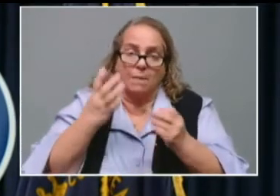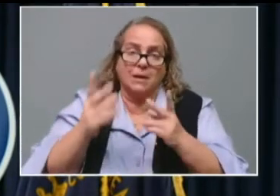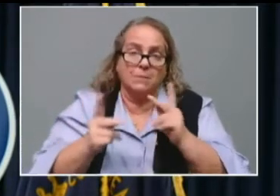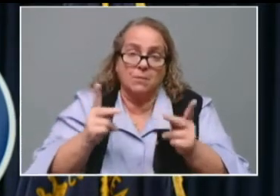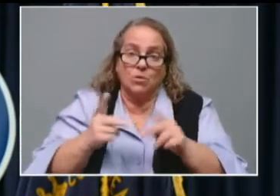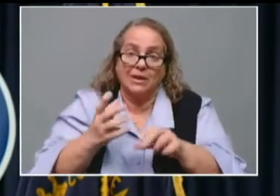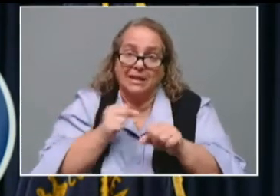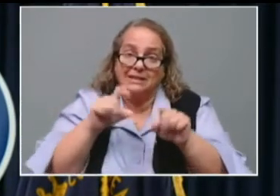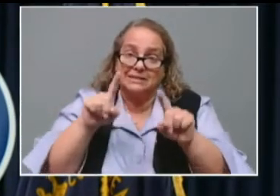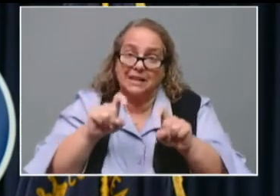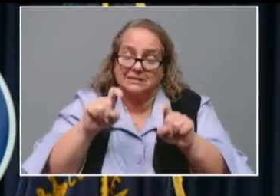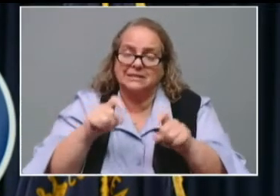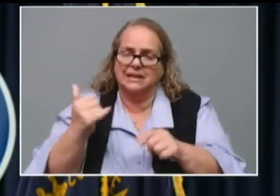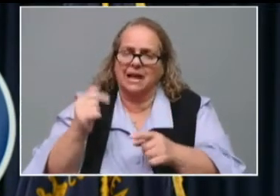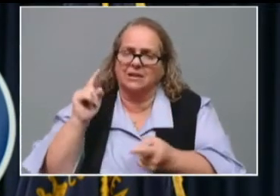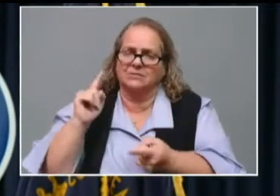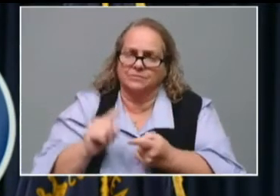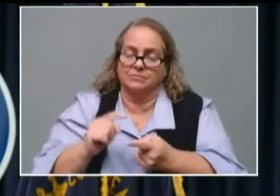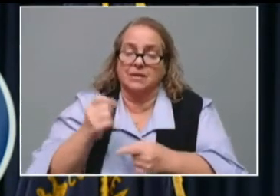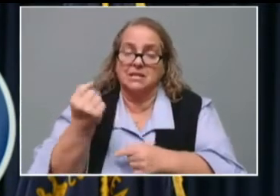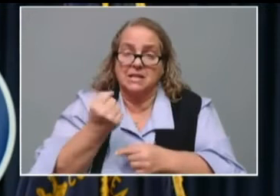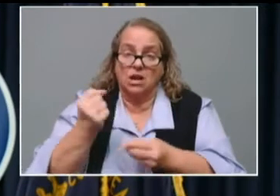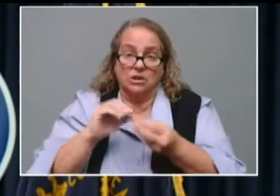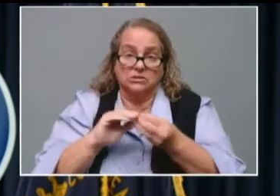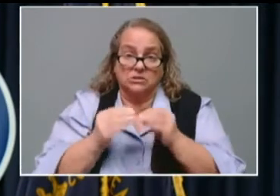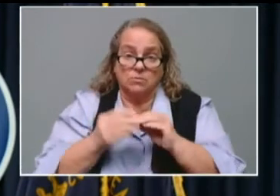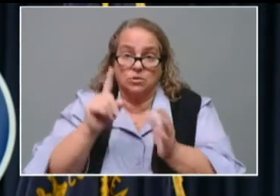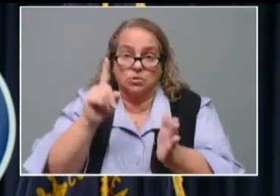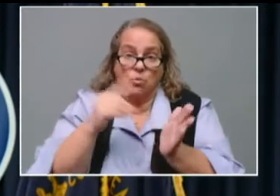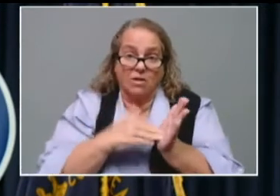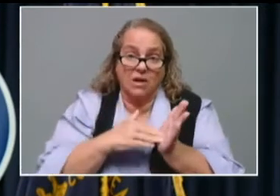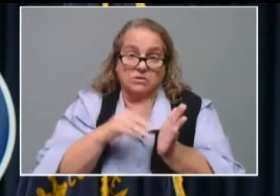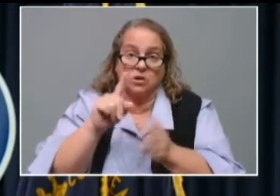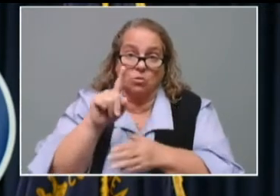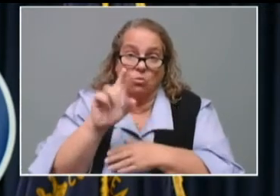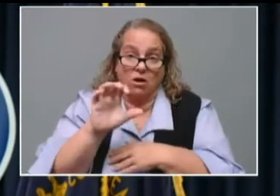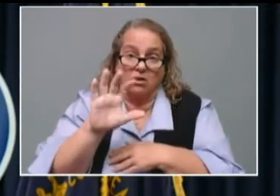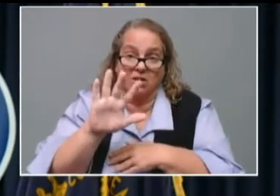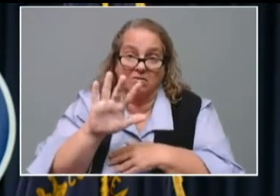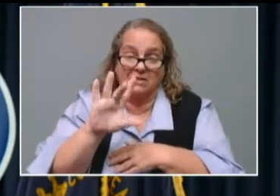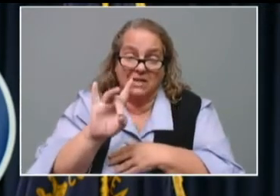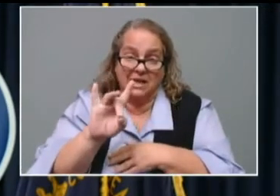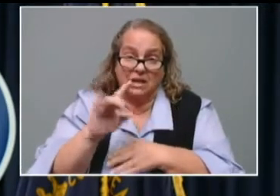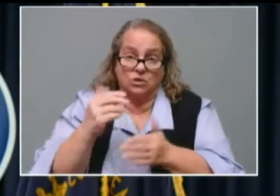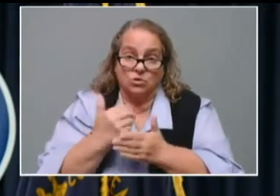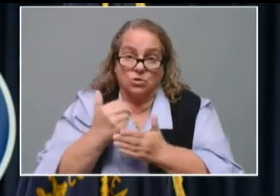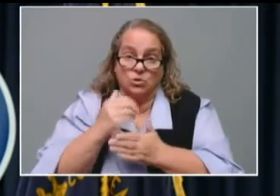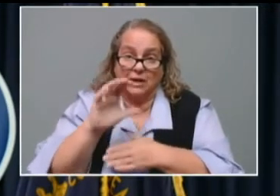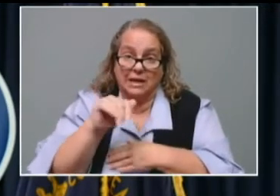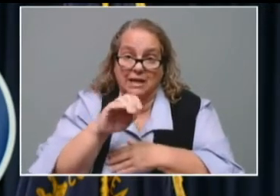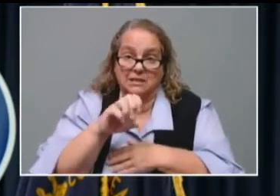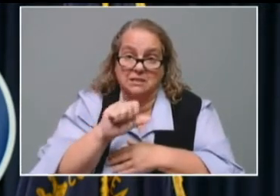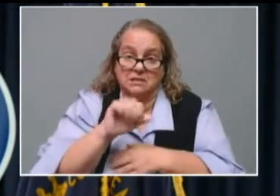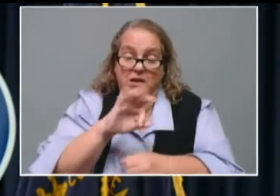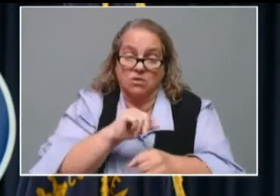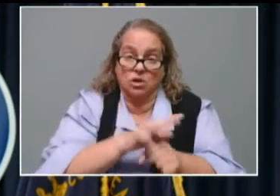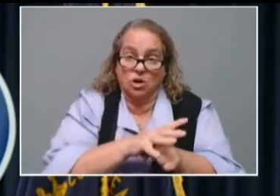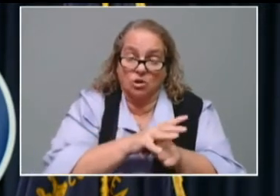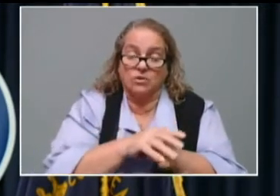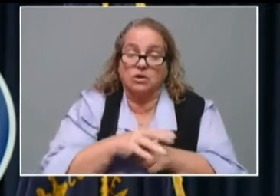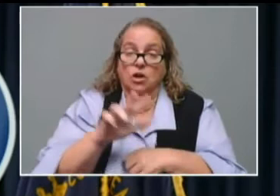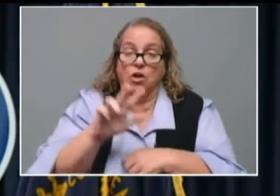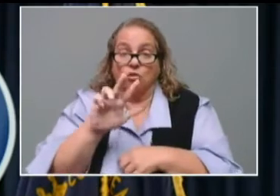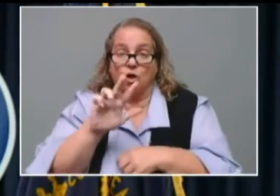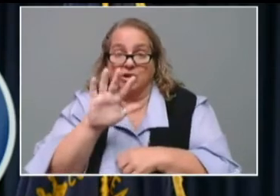saturday's numbers 1,158 new cases of COVID 19 35 new deaths. Remember these